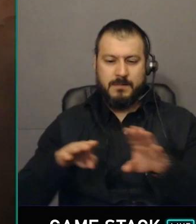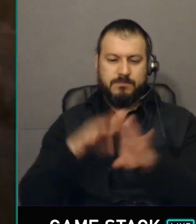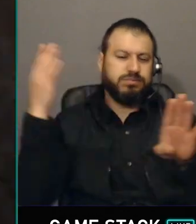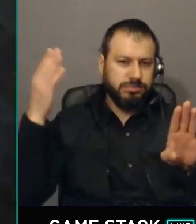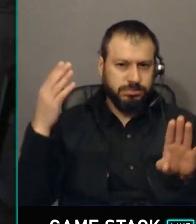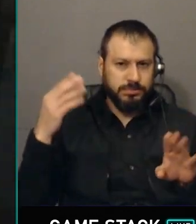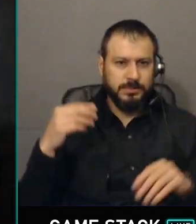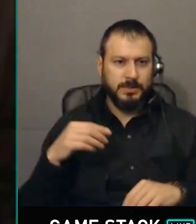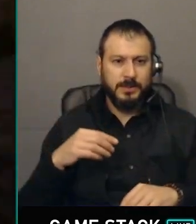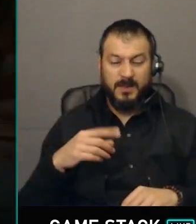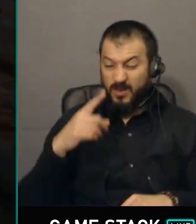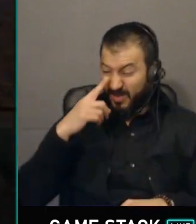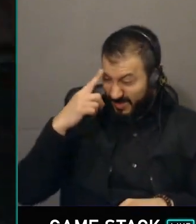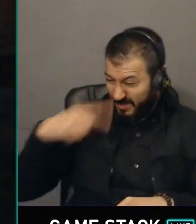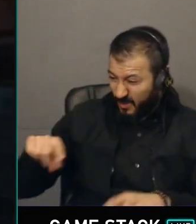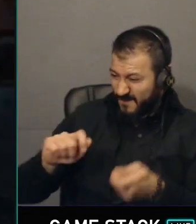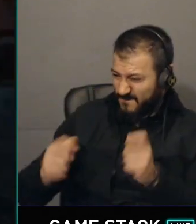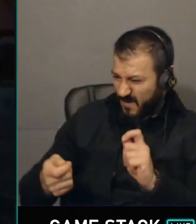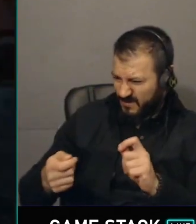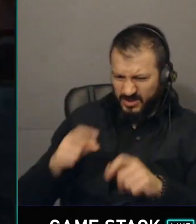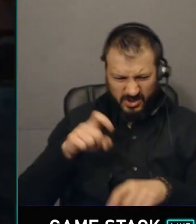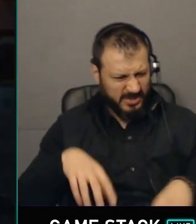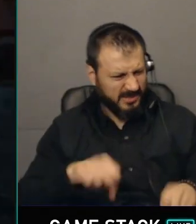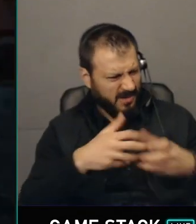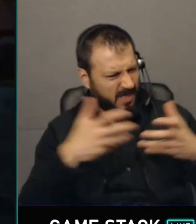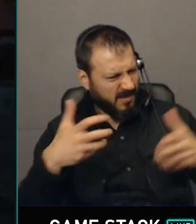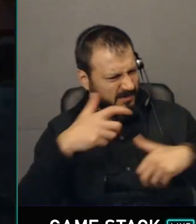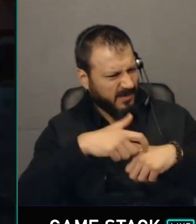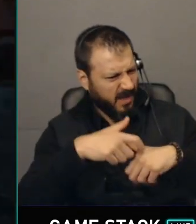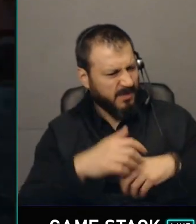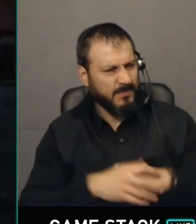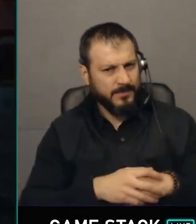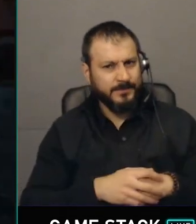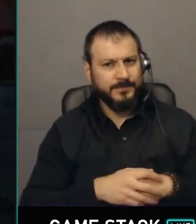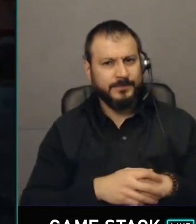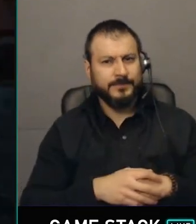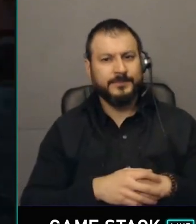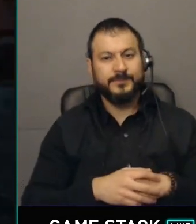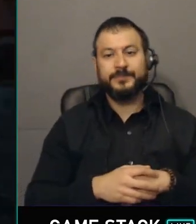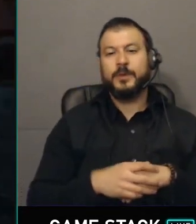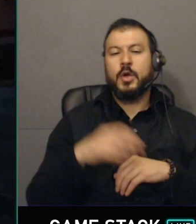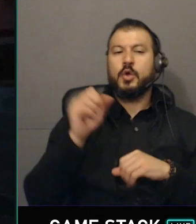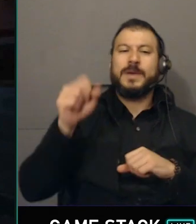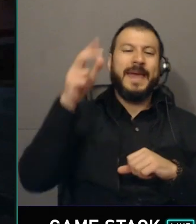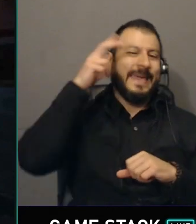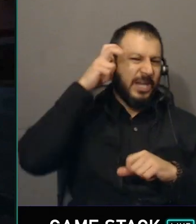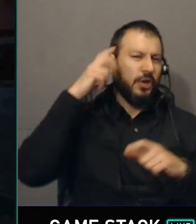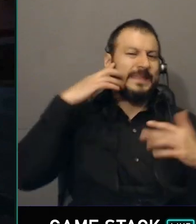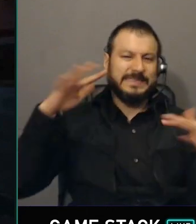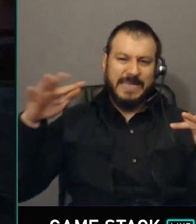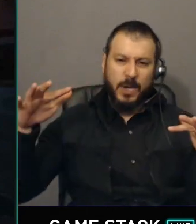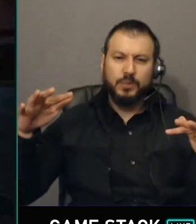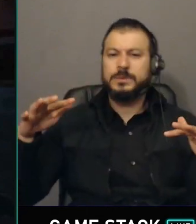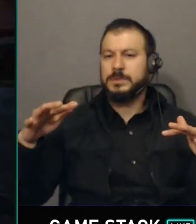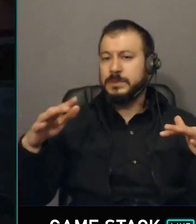“Shouldn't that take a lot of time?” So, you can hear the sounds and if you were playing the game,